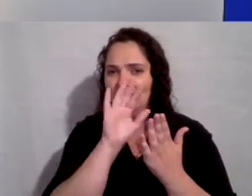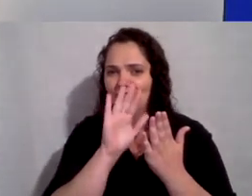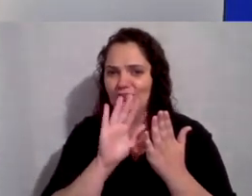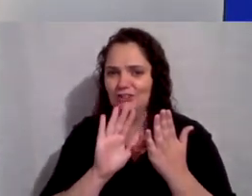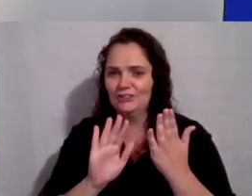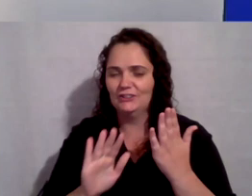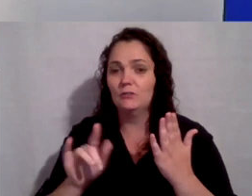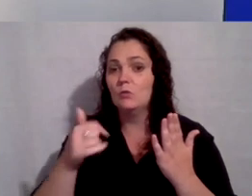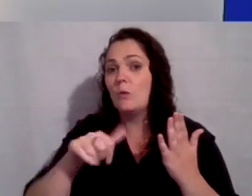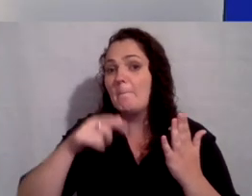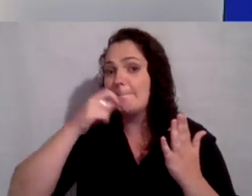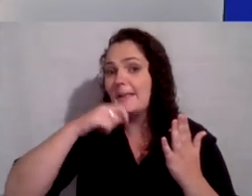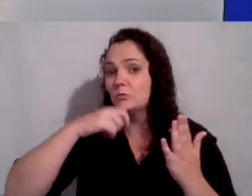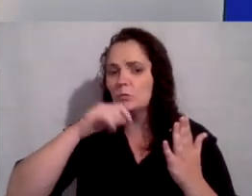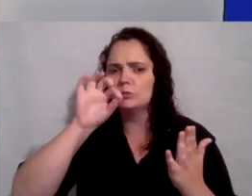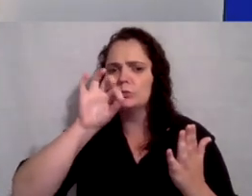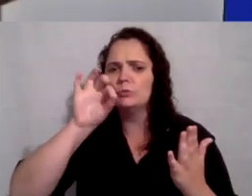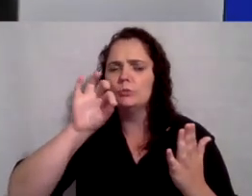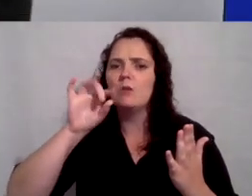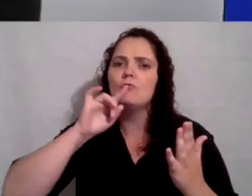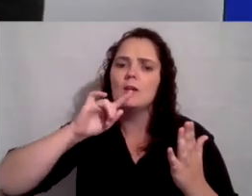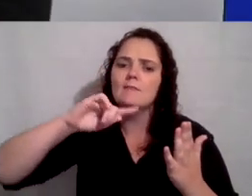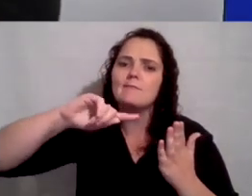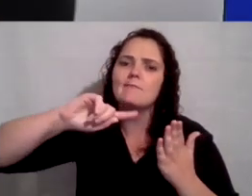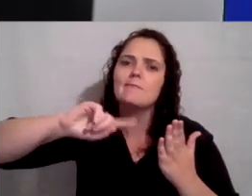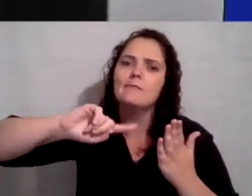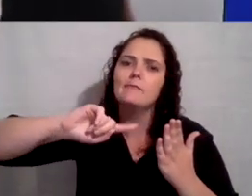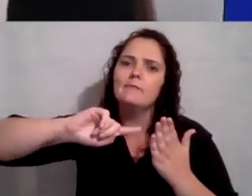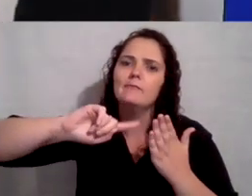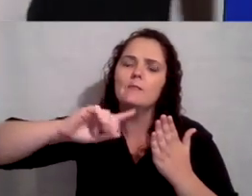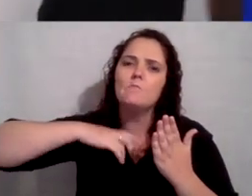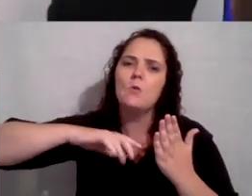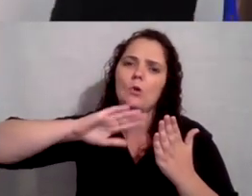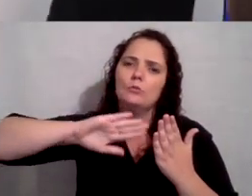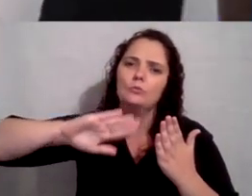For those of you working in pencil, work on the side of that pencil, and if you're working in pencil, you might have to work it in two directions,